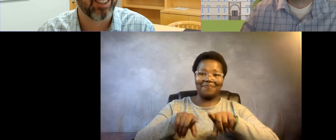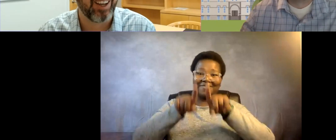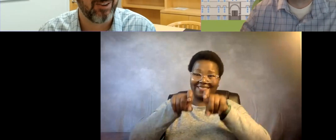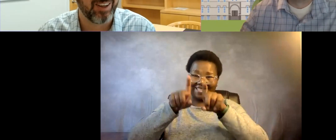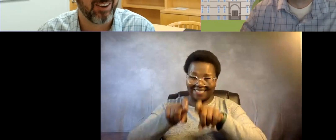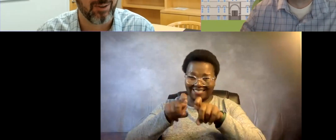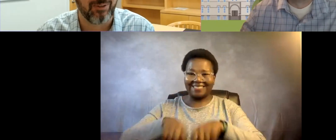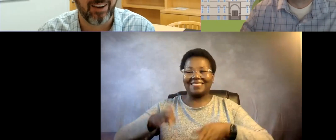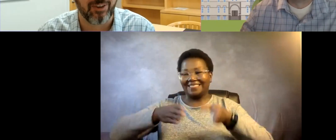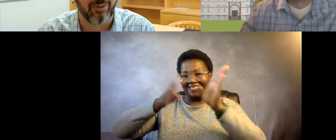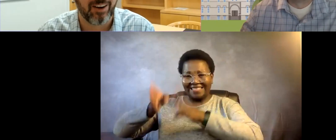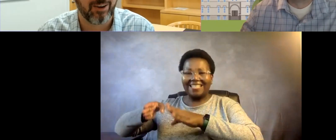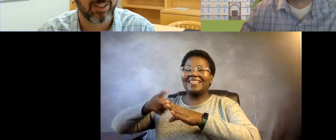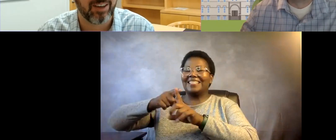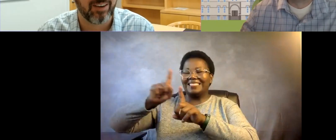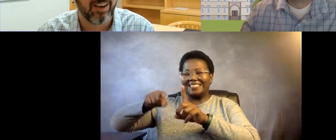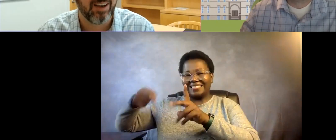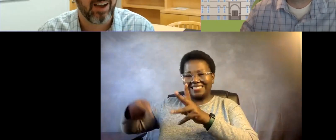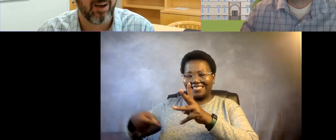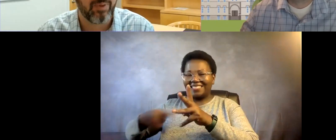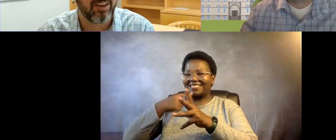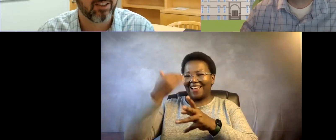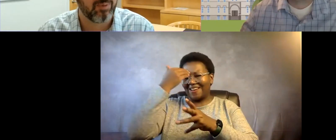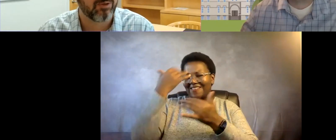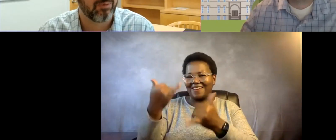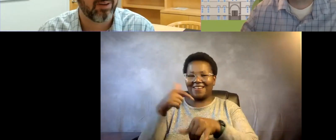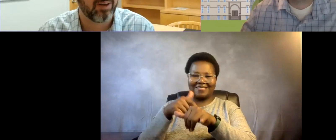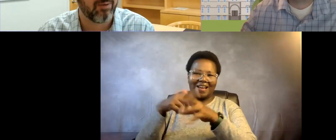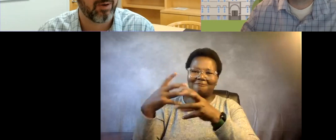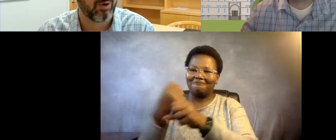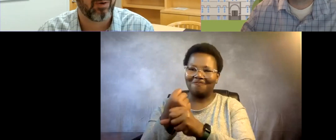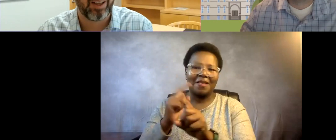it was kind of drinking through, from a fire hose here, thank you so much. We will we will